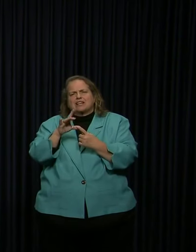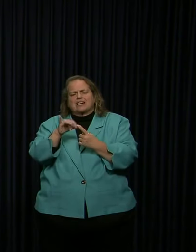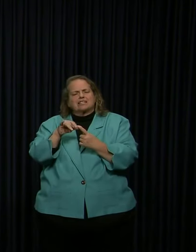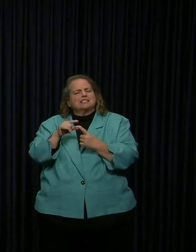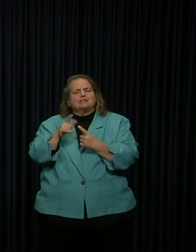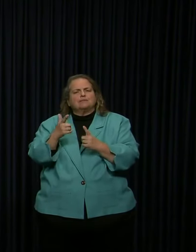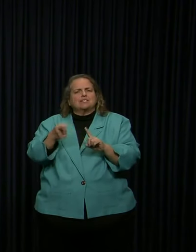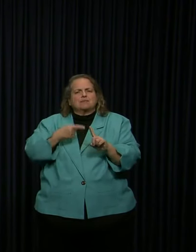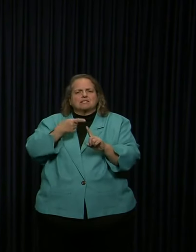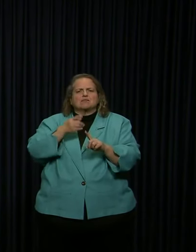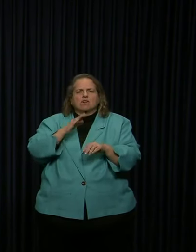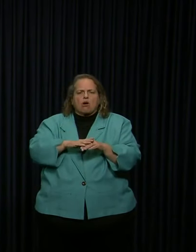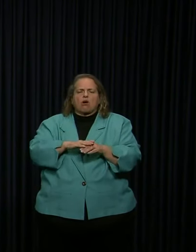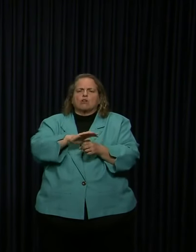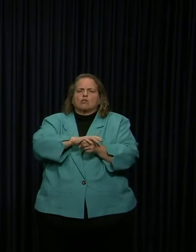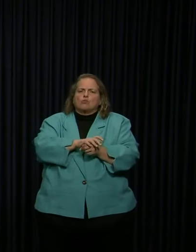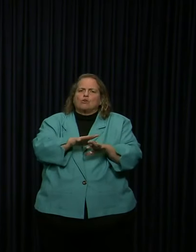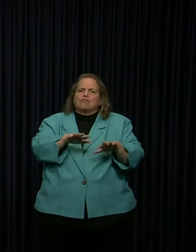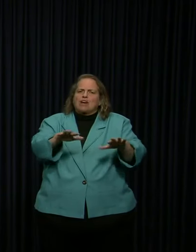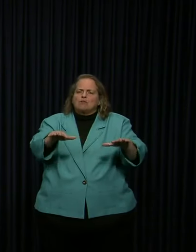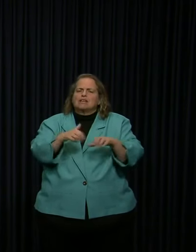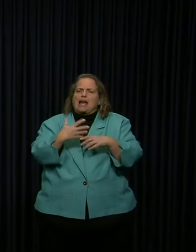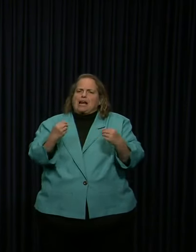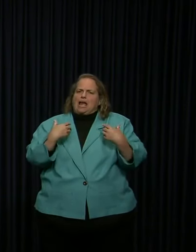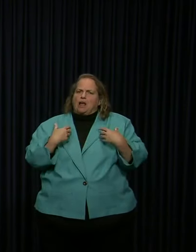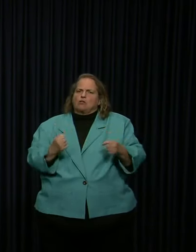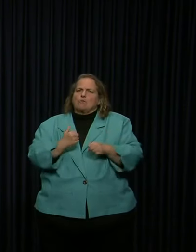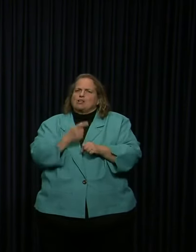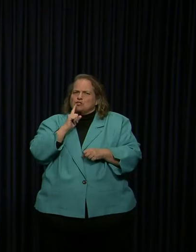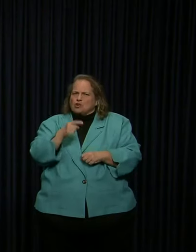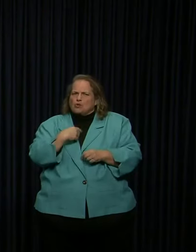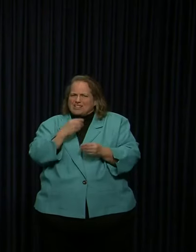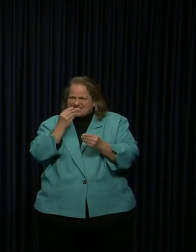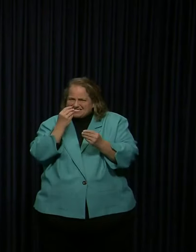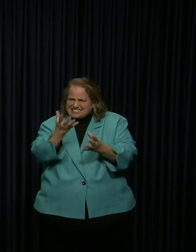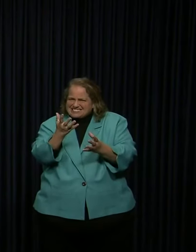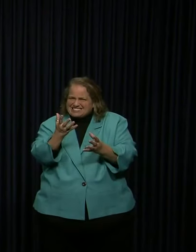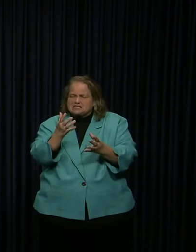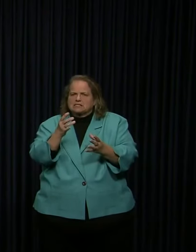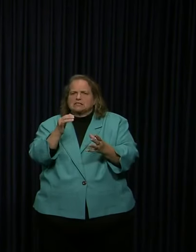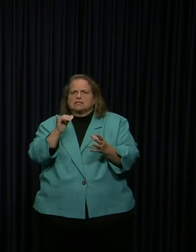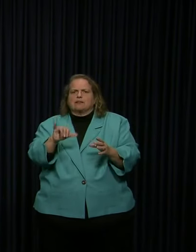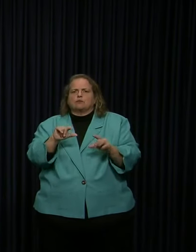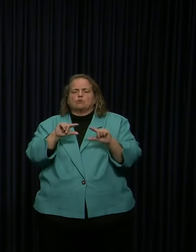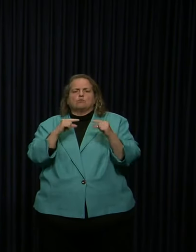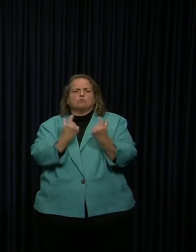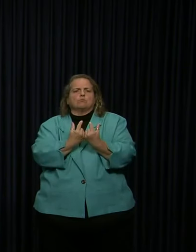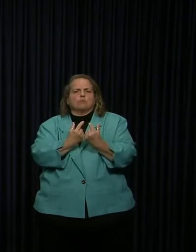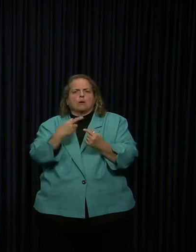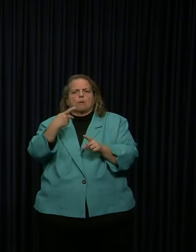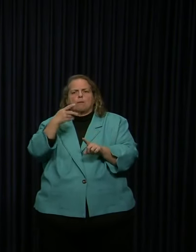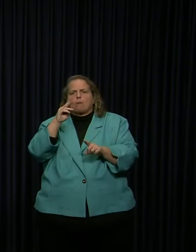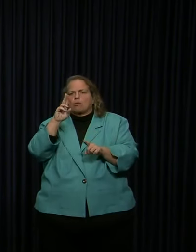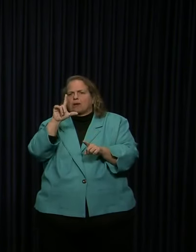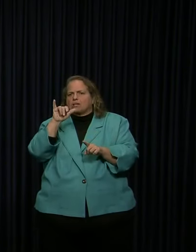I DON'T WANT TO SOUND LIKE I DID BEFORE ALL THIS, BUT I BELIEVE HEALTH CARE IS A BASIC HUMAN RIGHT AND WHAT WE'RE SEEING